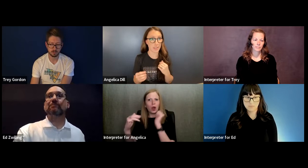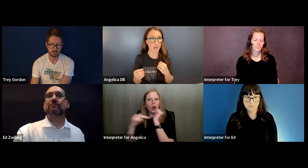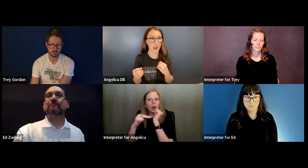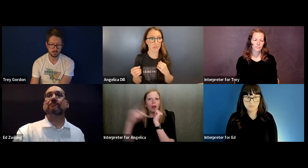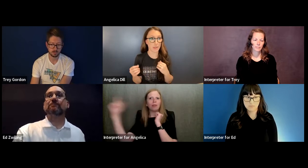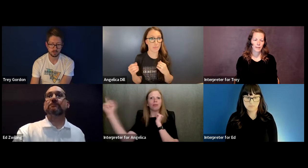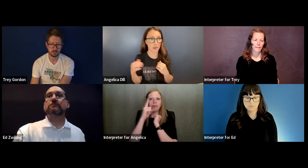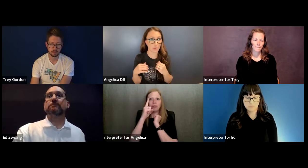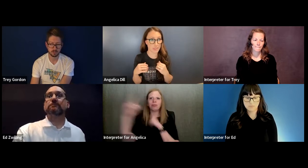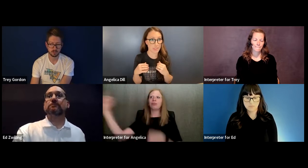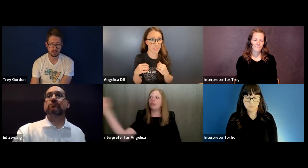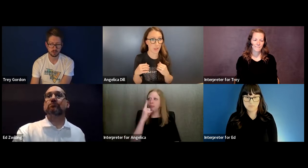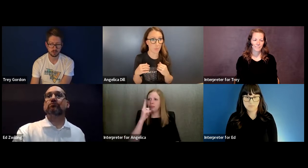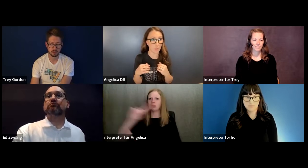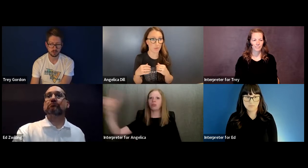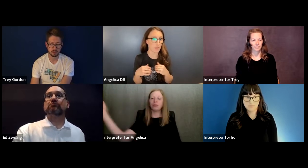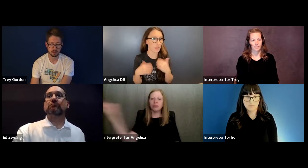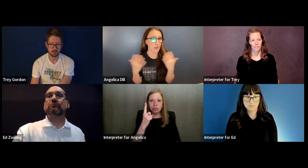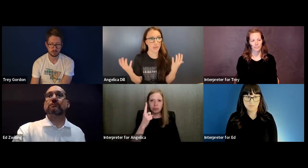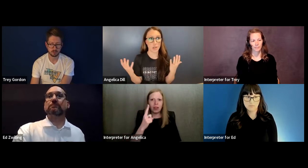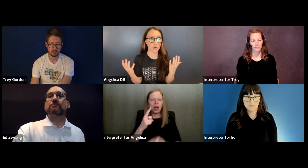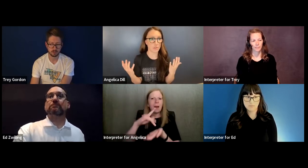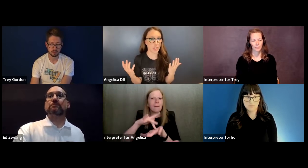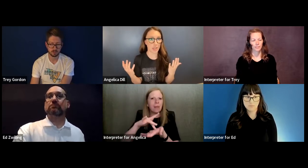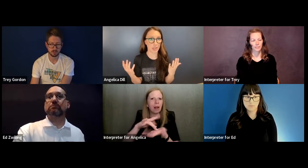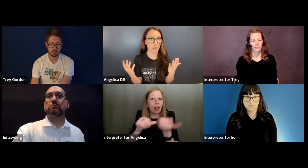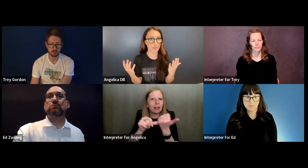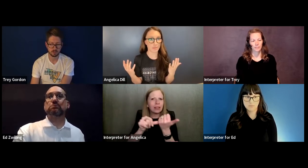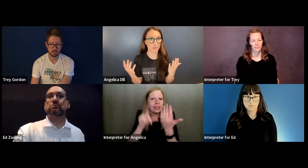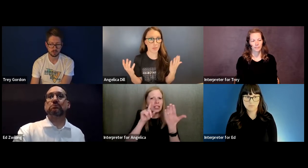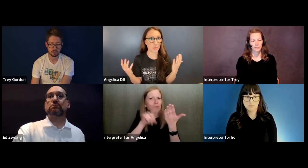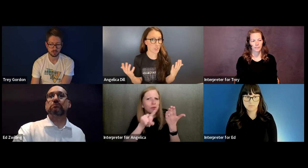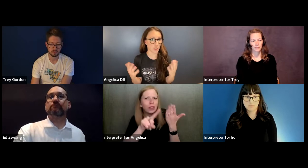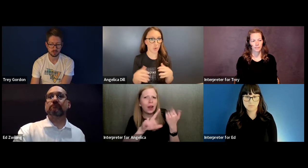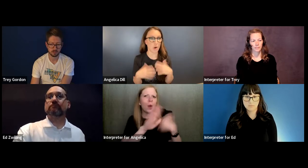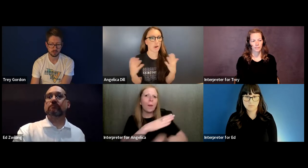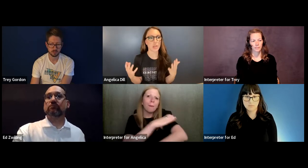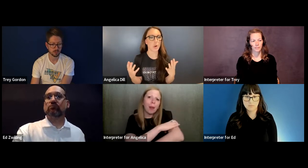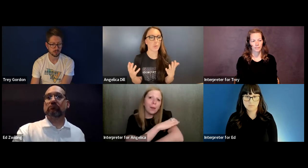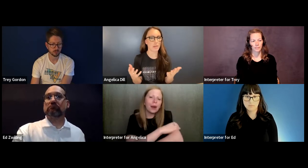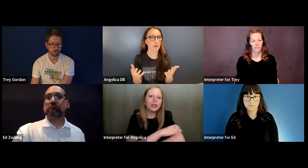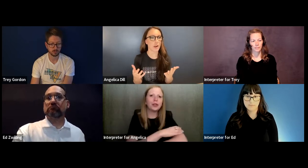you're having a medical assistant help with you know checking blood pressure or you know whatever